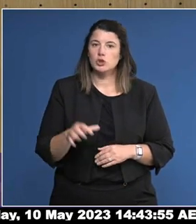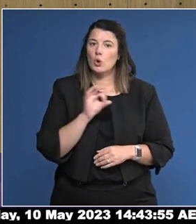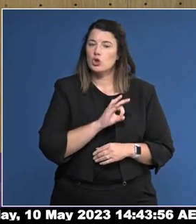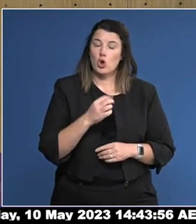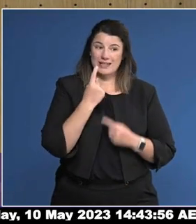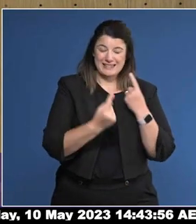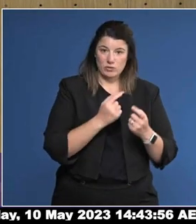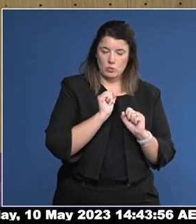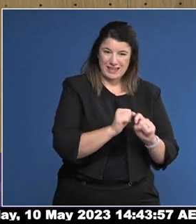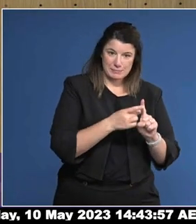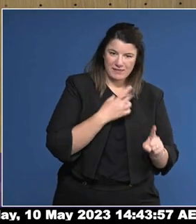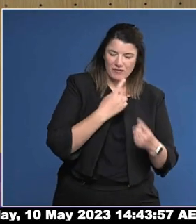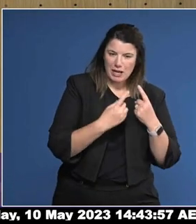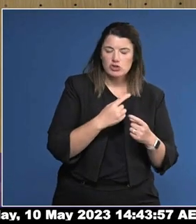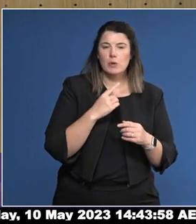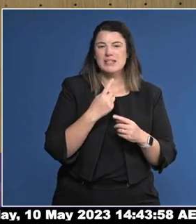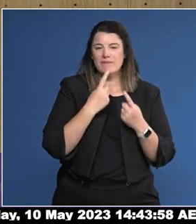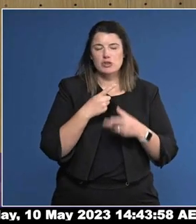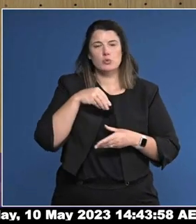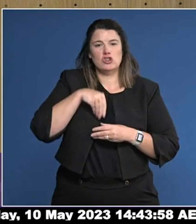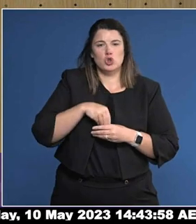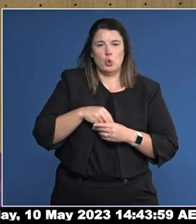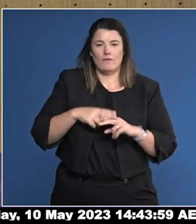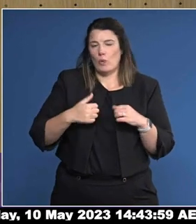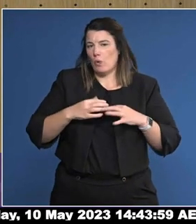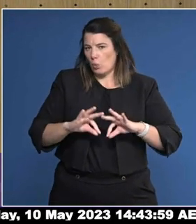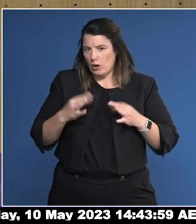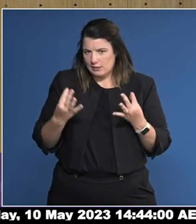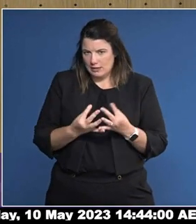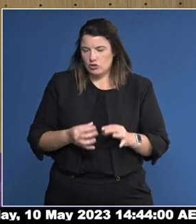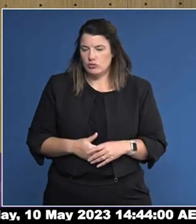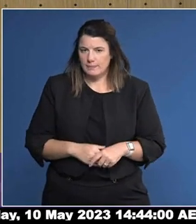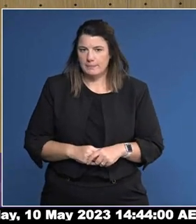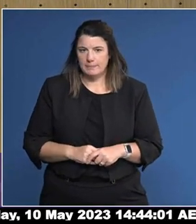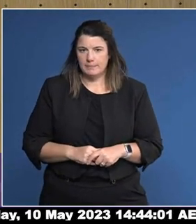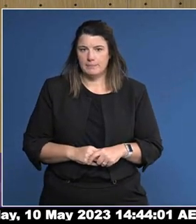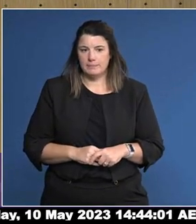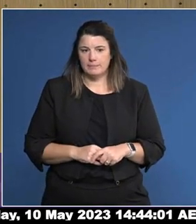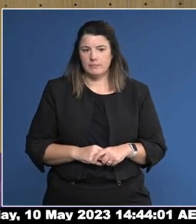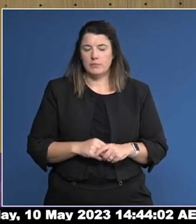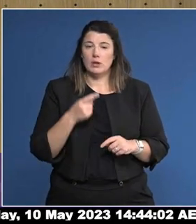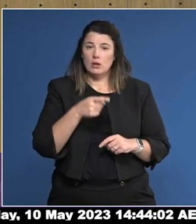Right. The department itself did not undertake any departmental review, and the reason, you say,